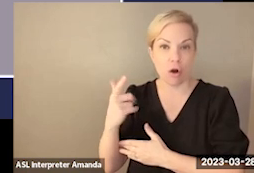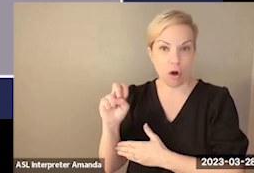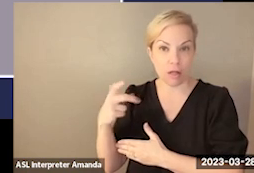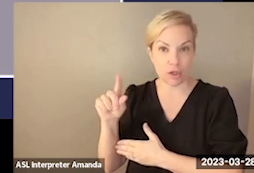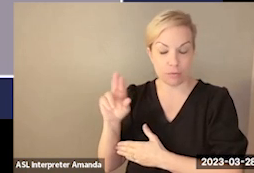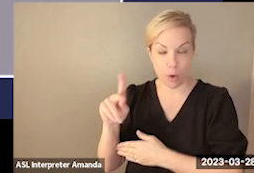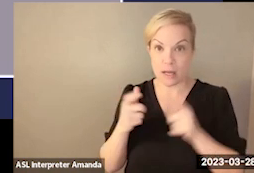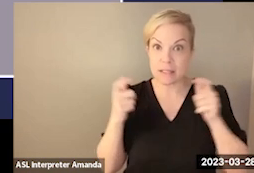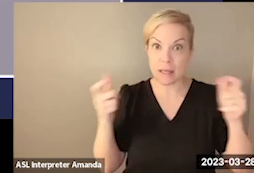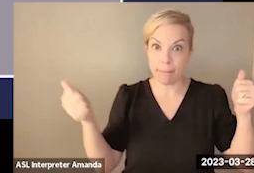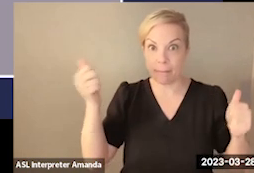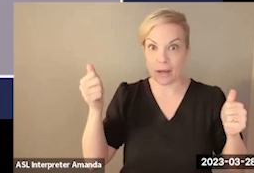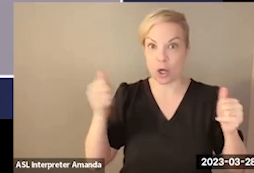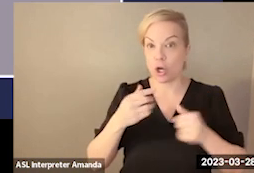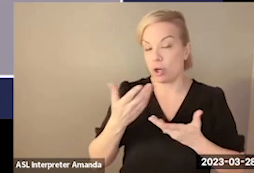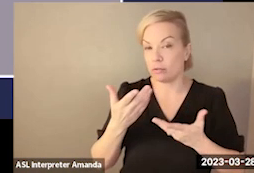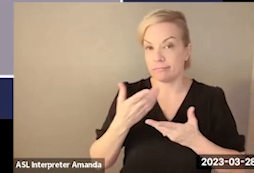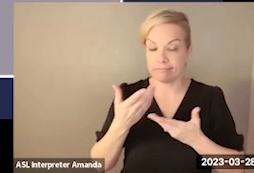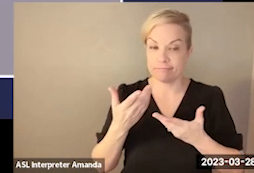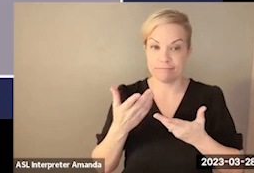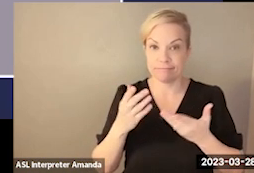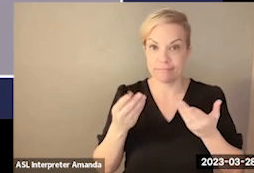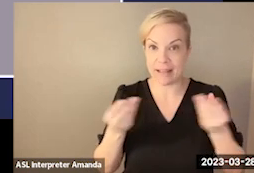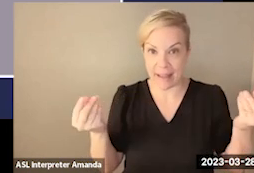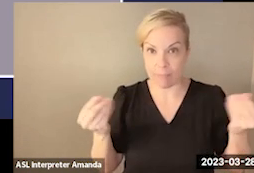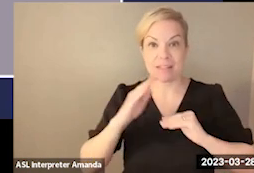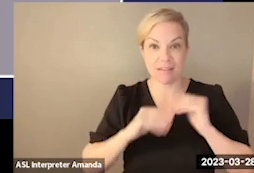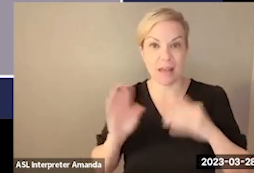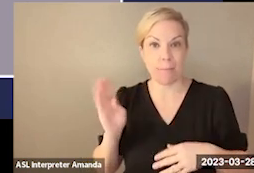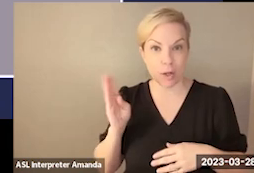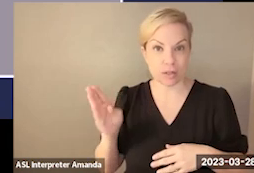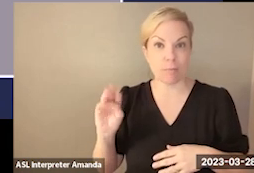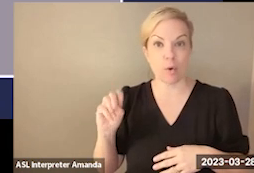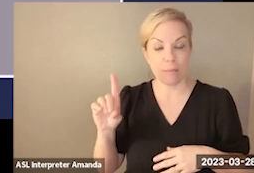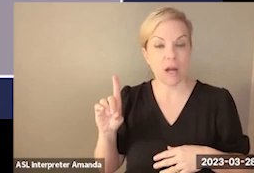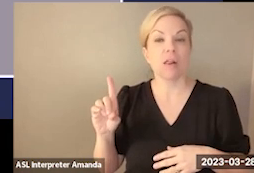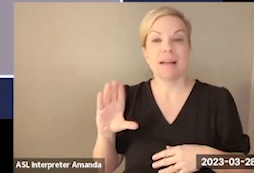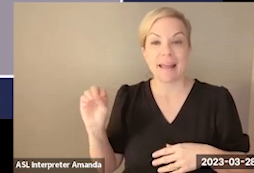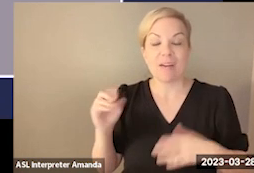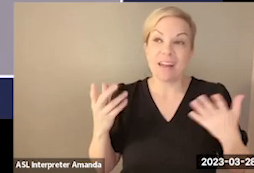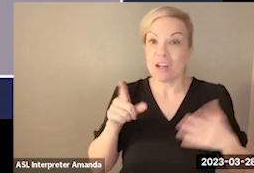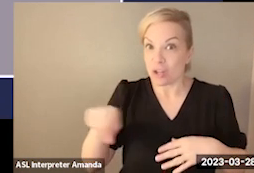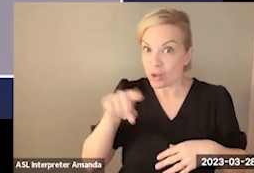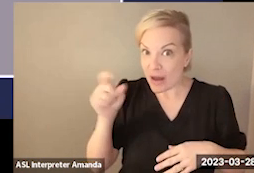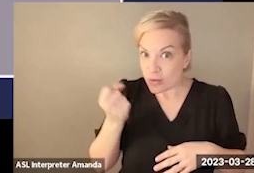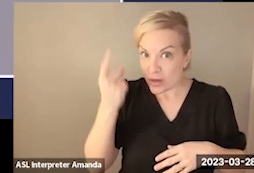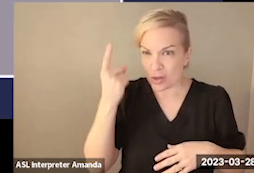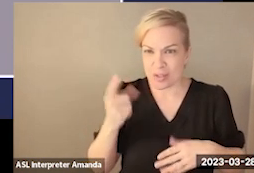Debbie Stine, Science & Technology Policy Academy: campus, then a University of Maryland, Baltimore County. You need to understand, like how much is spent on the current policy.